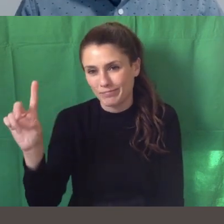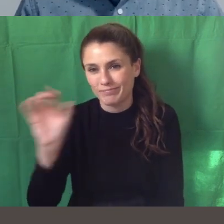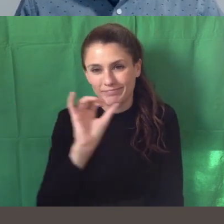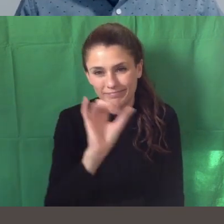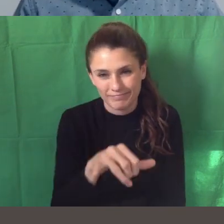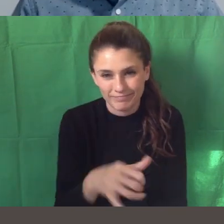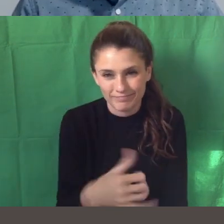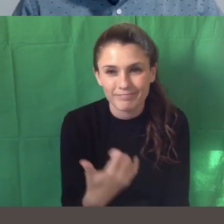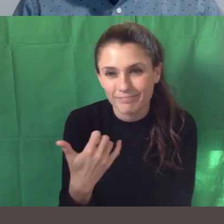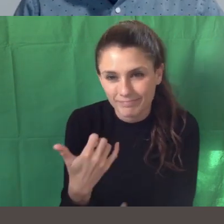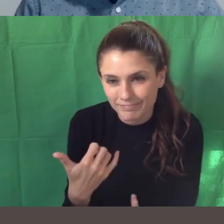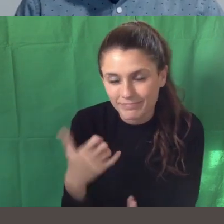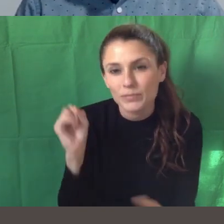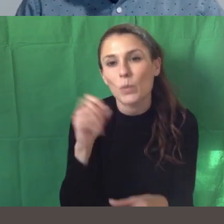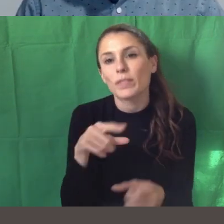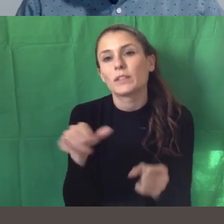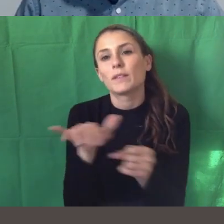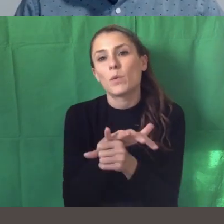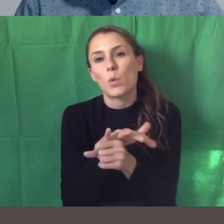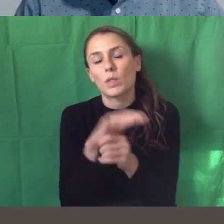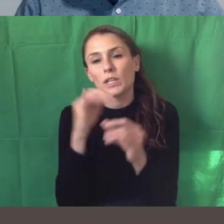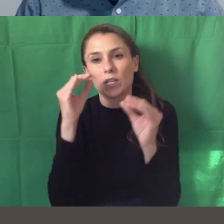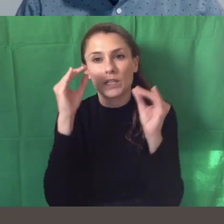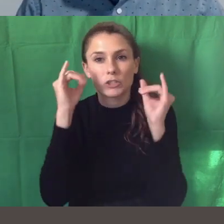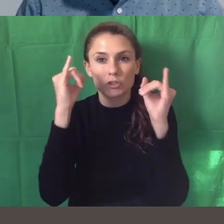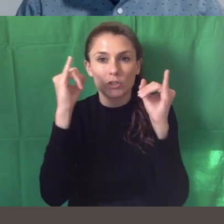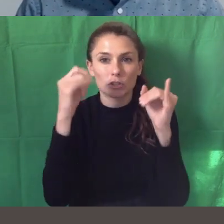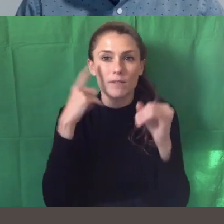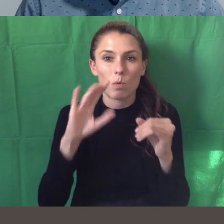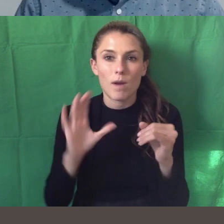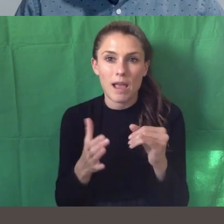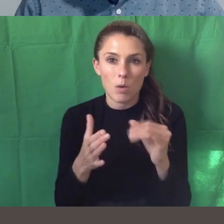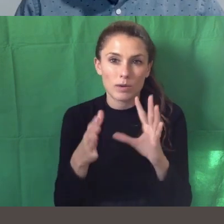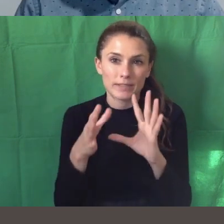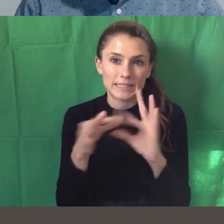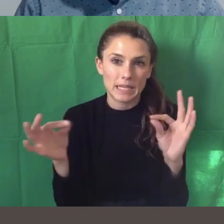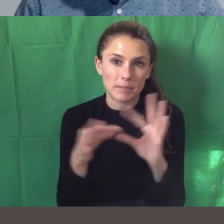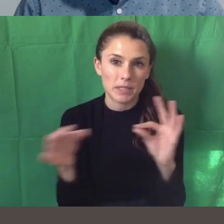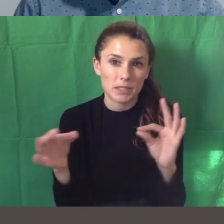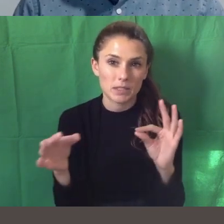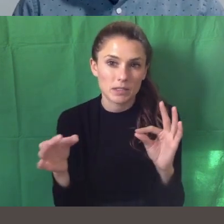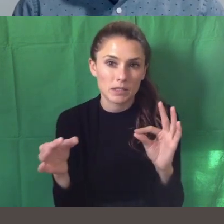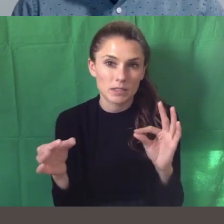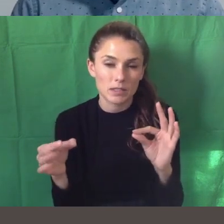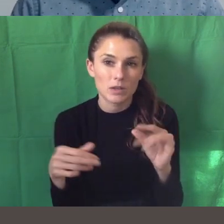So this is the complete instruction set for our statement.